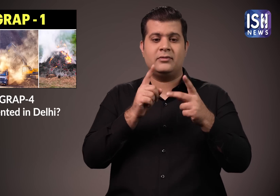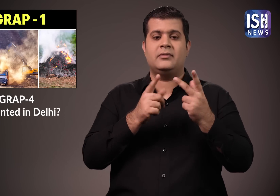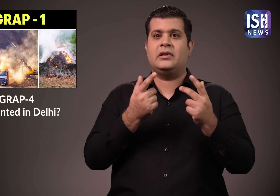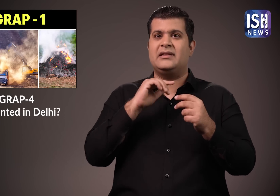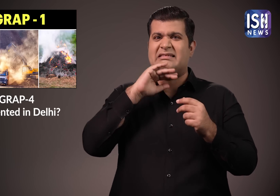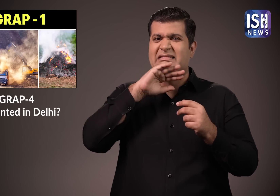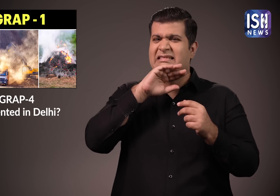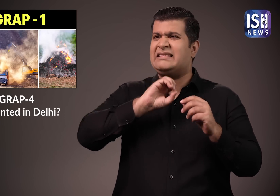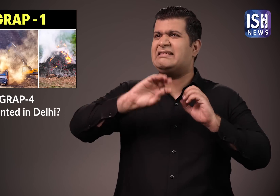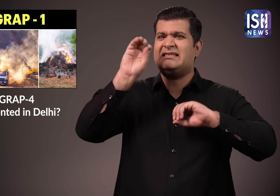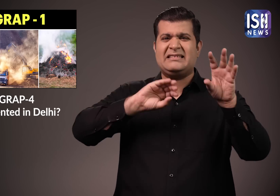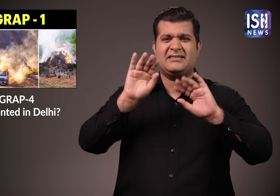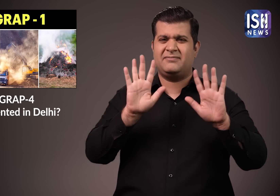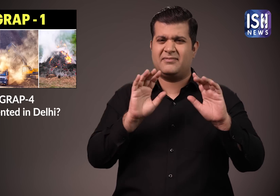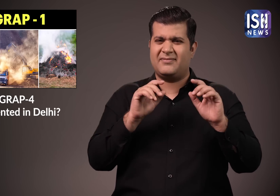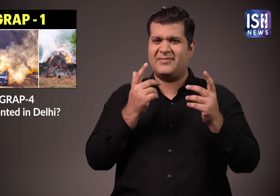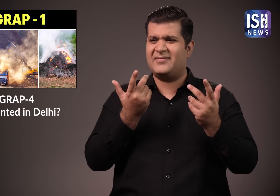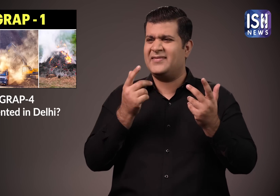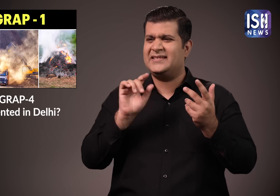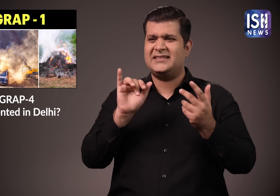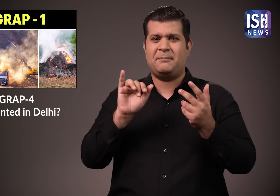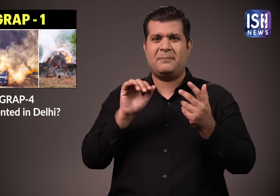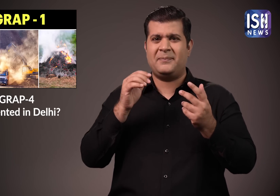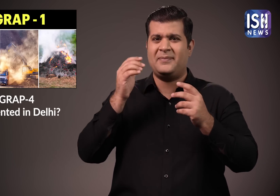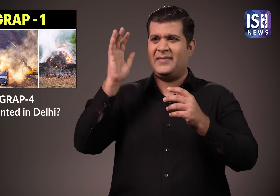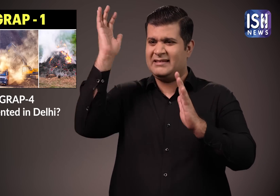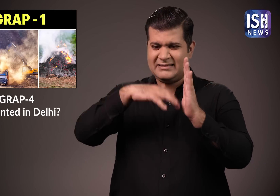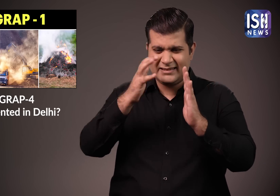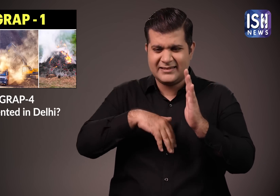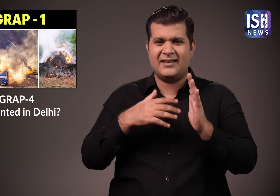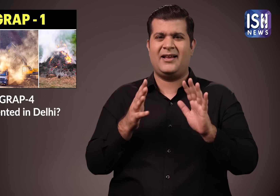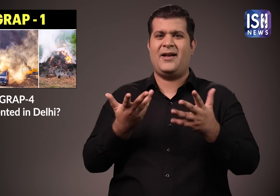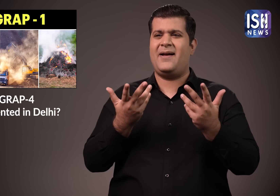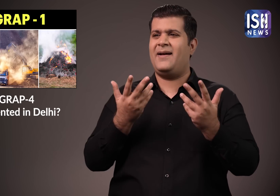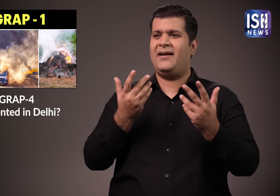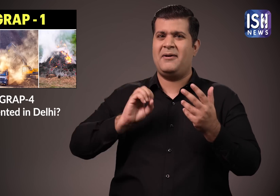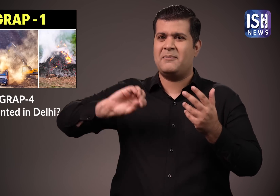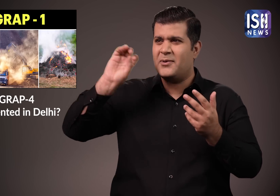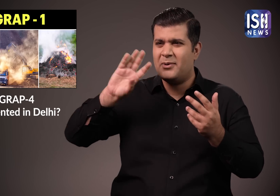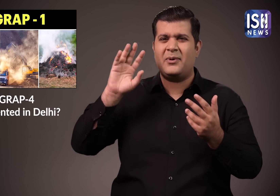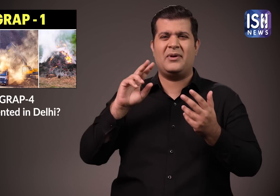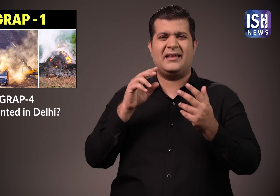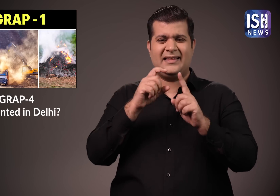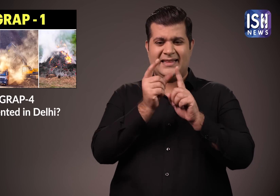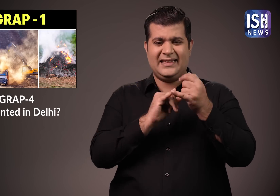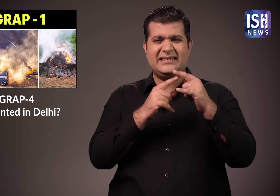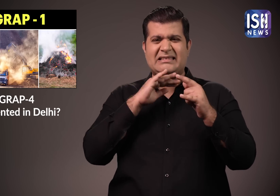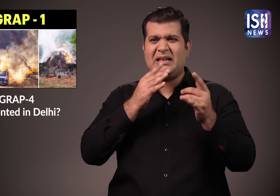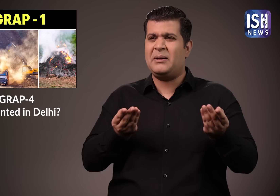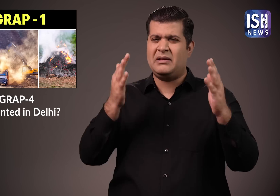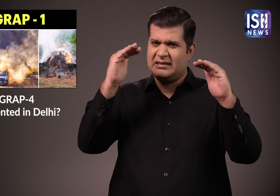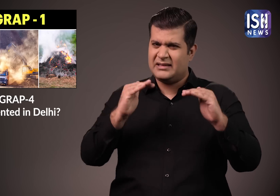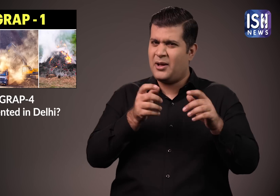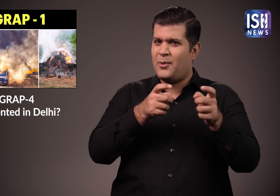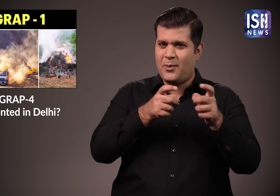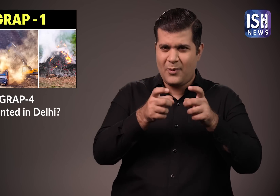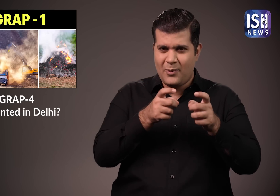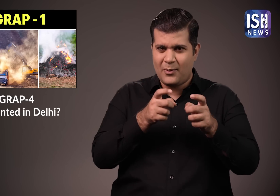It also includes dust control via restricted demolition and measures to reduce air pollution.